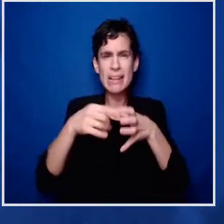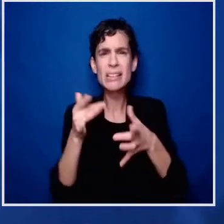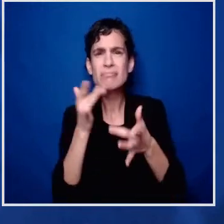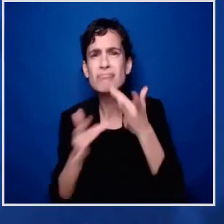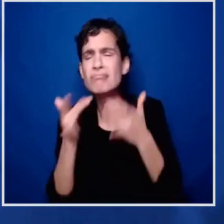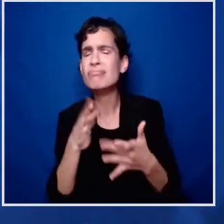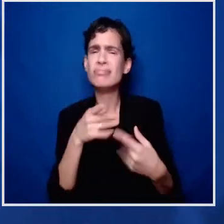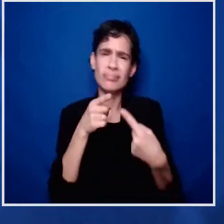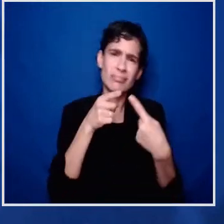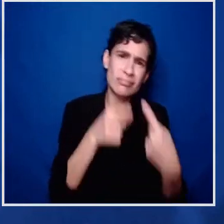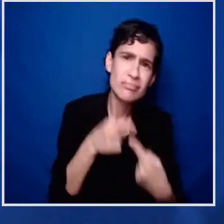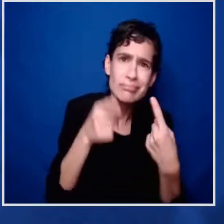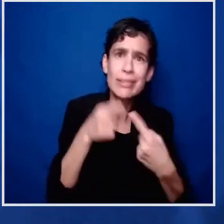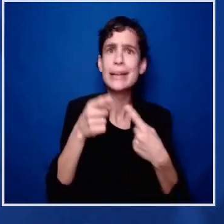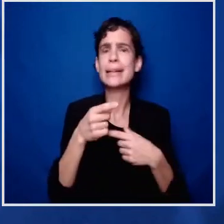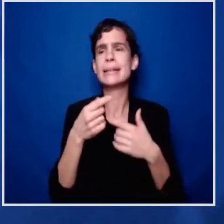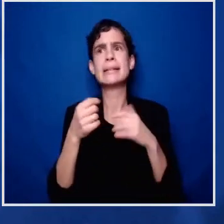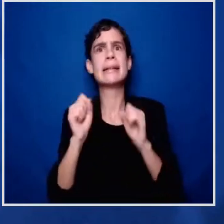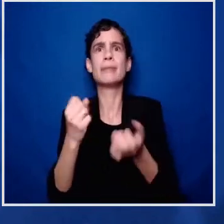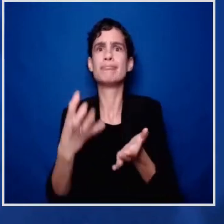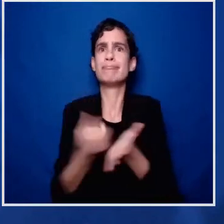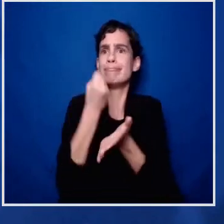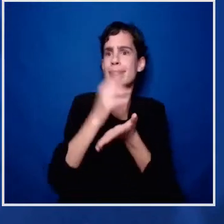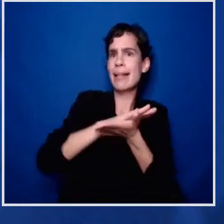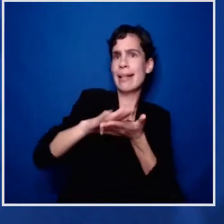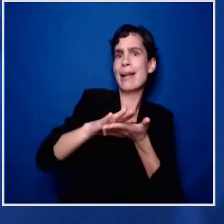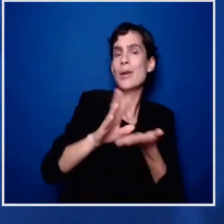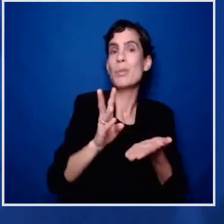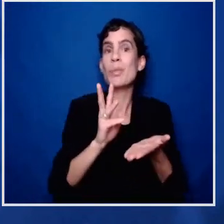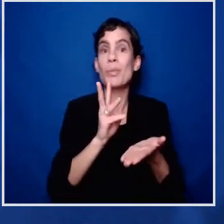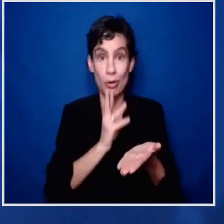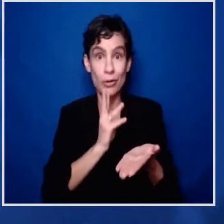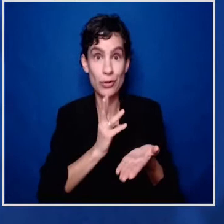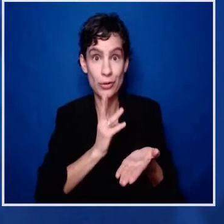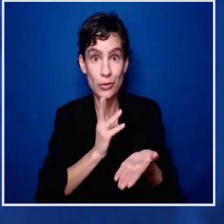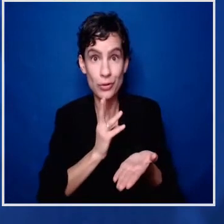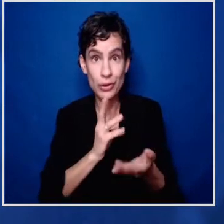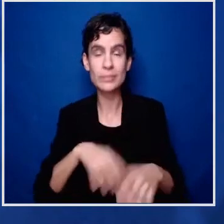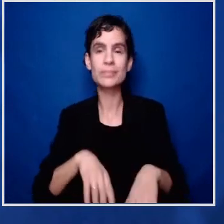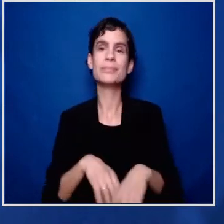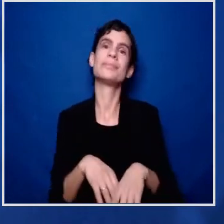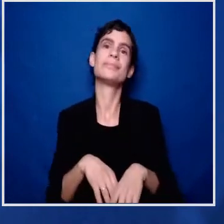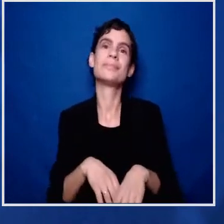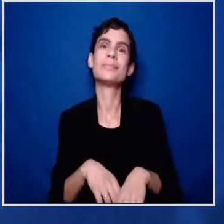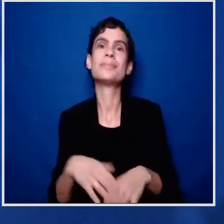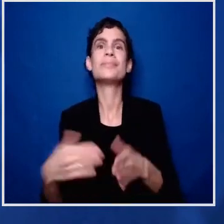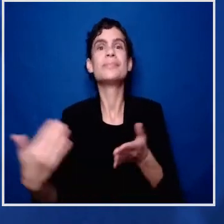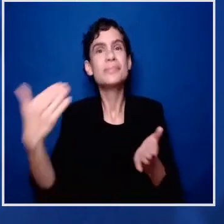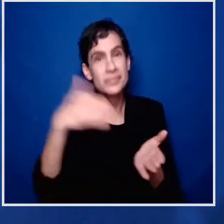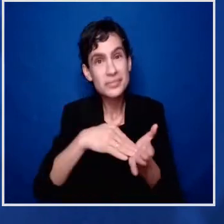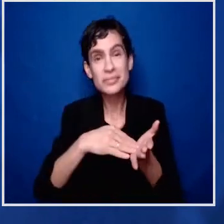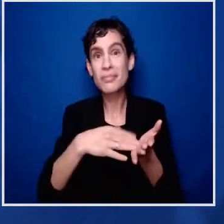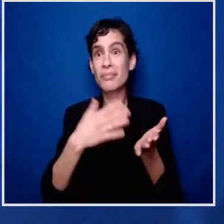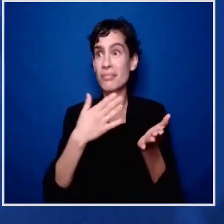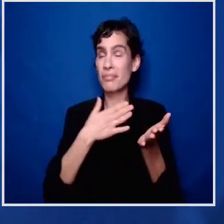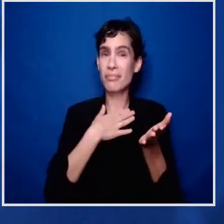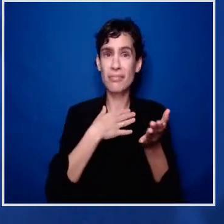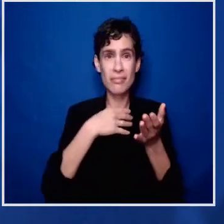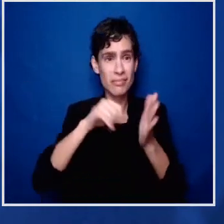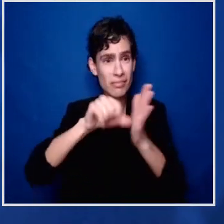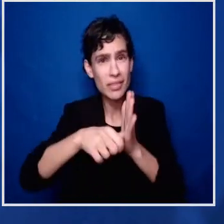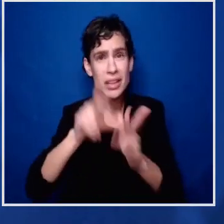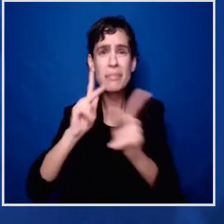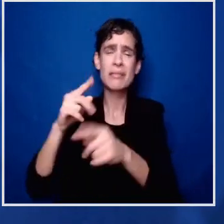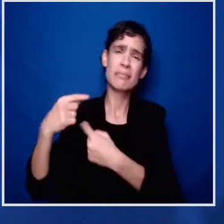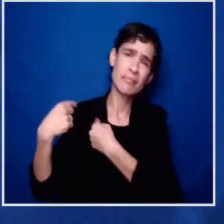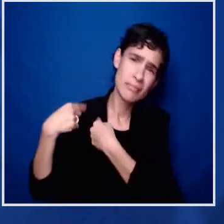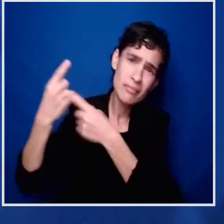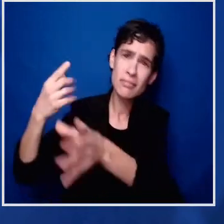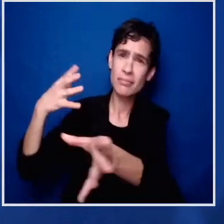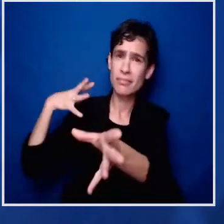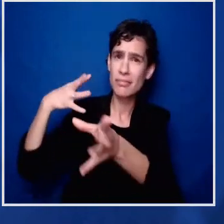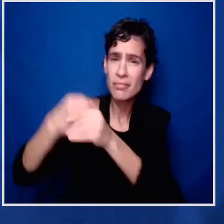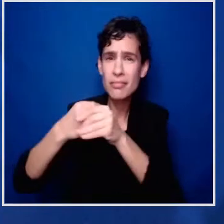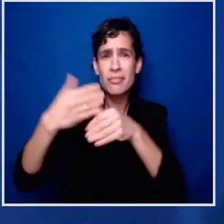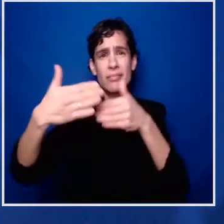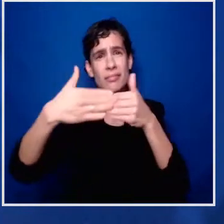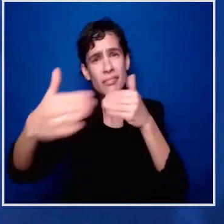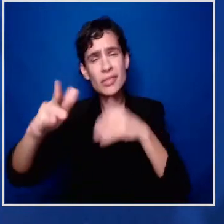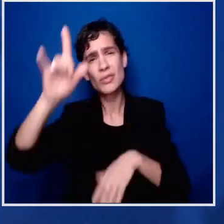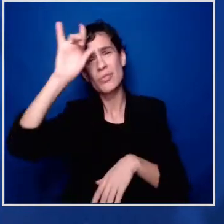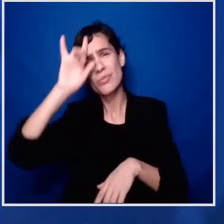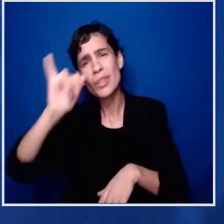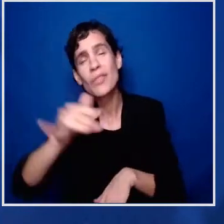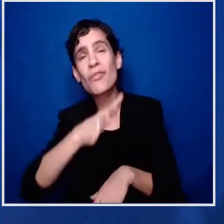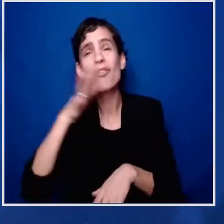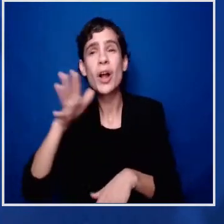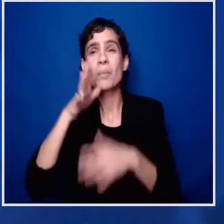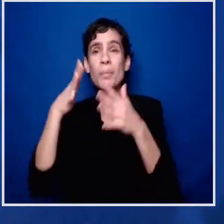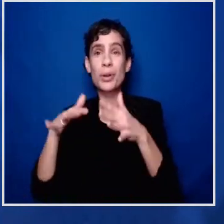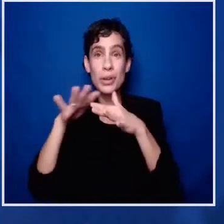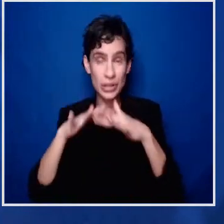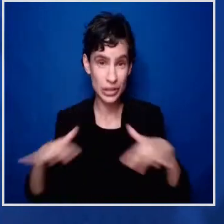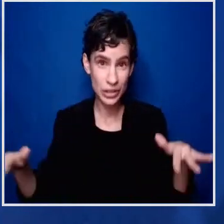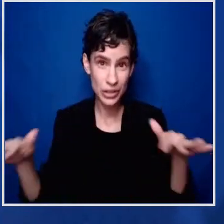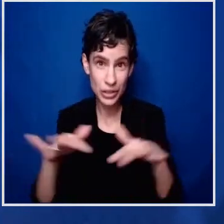MAJOR CONCERN AS WE DO RECENT